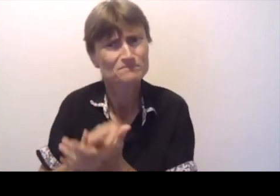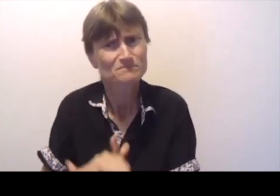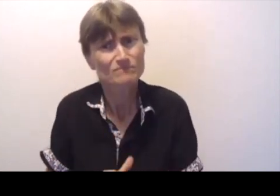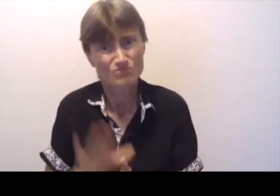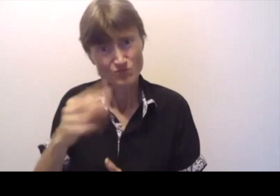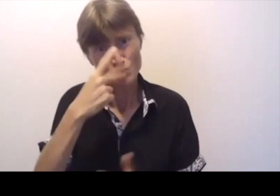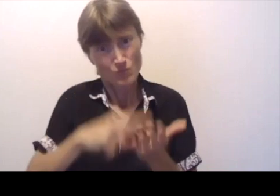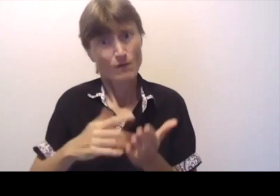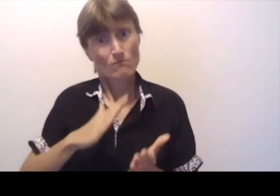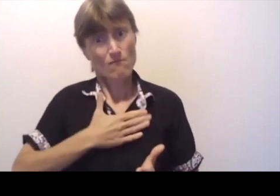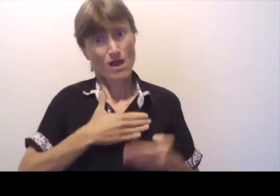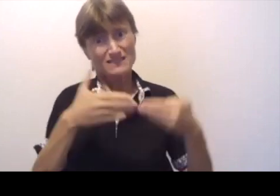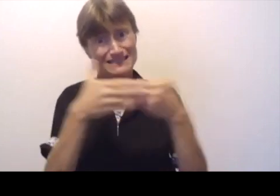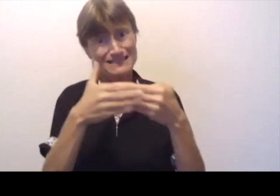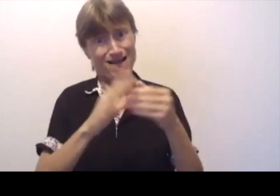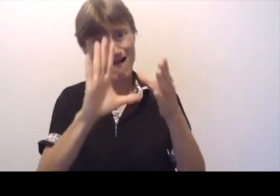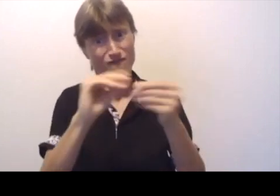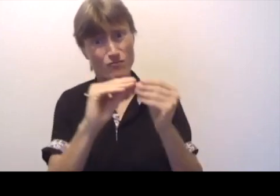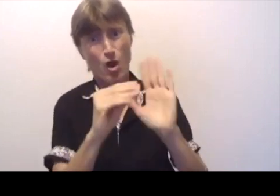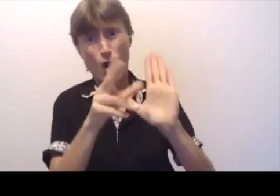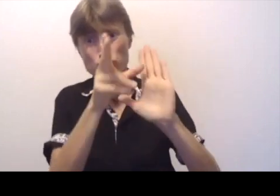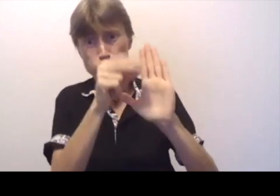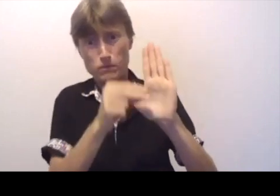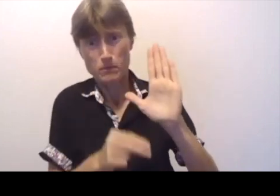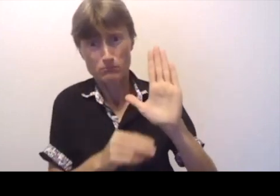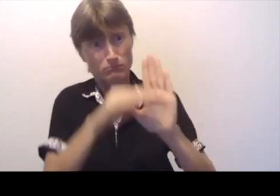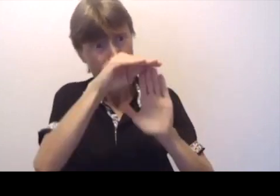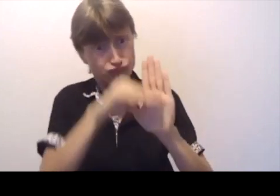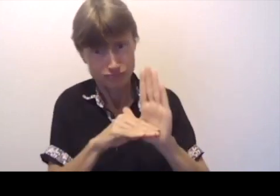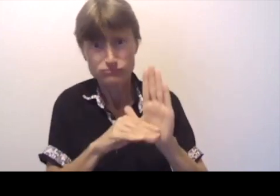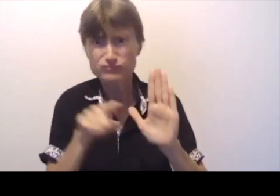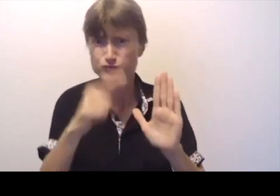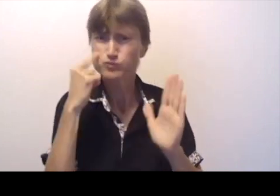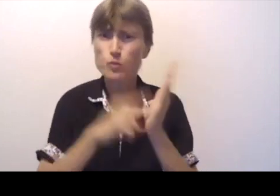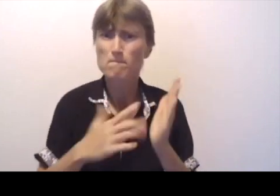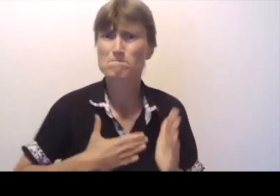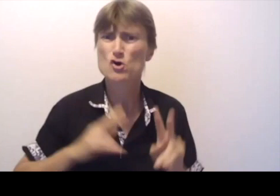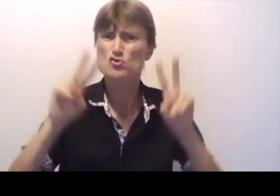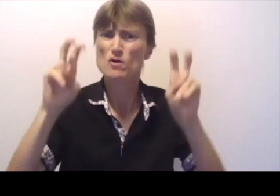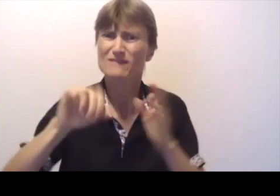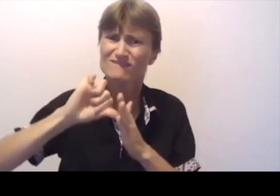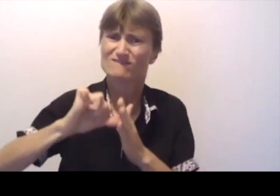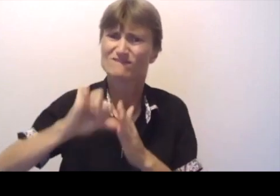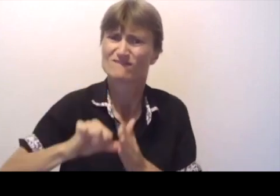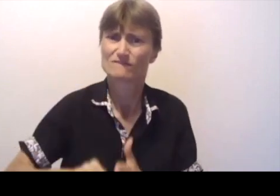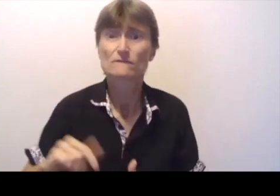also uh you know what what this is about um and i want to go to the next slide